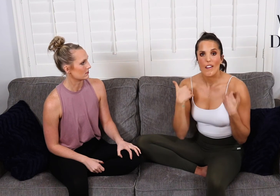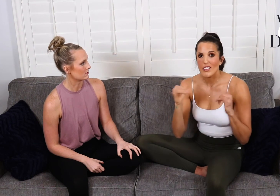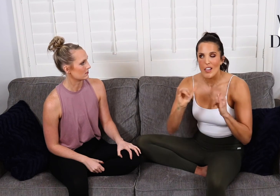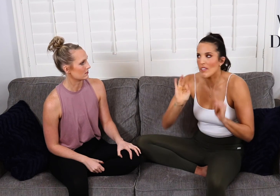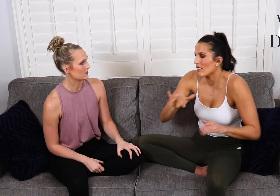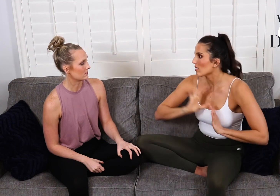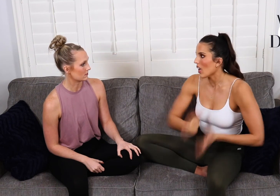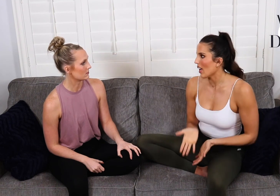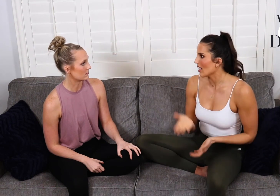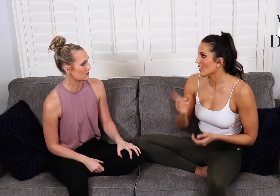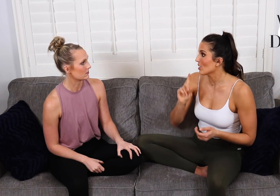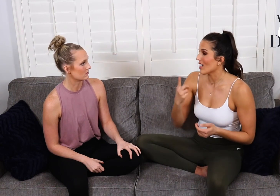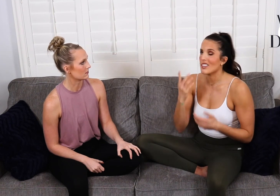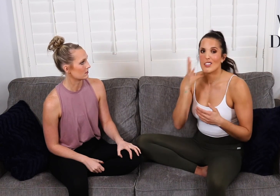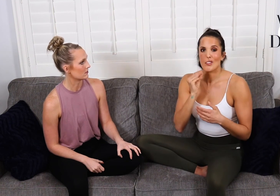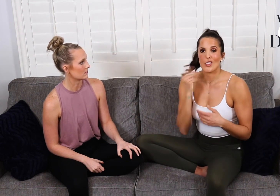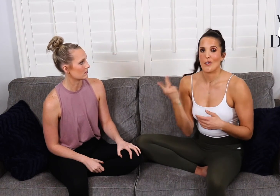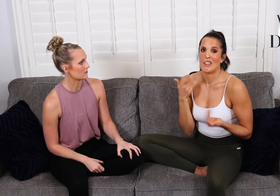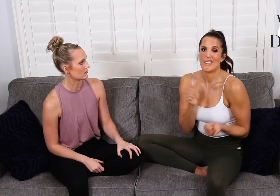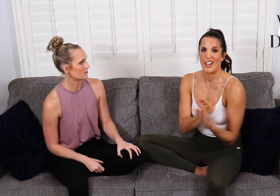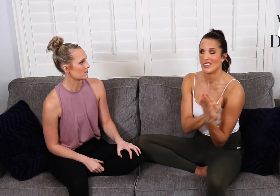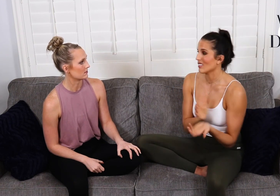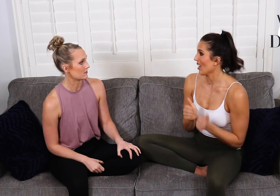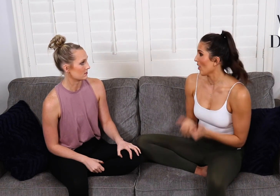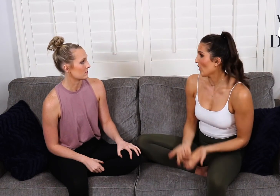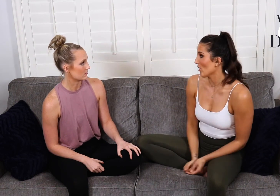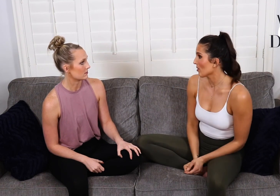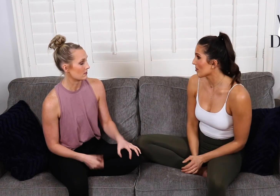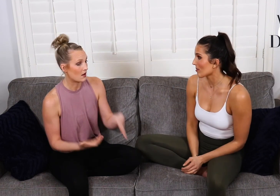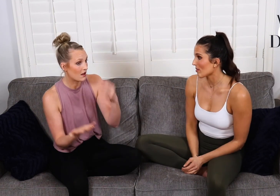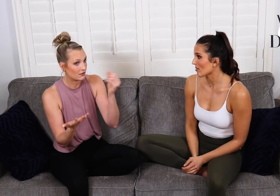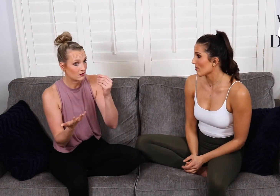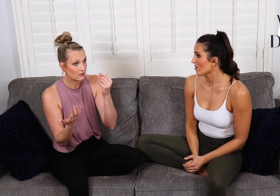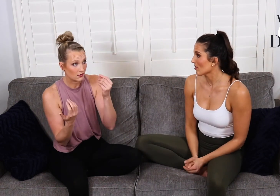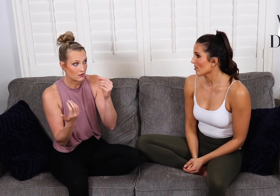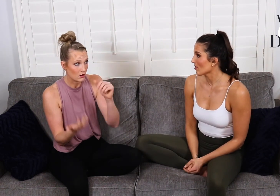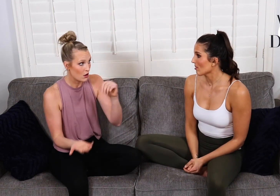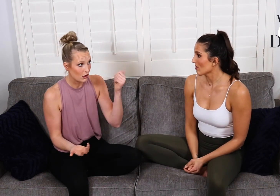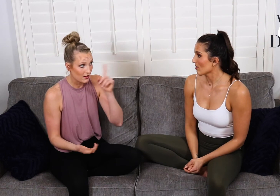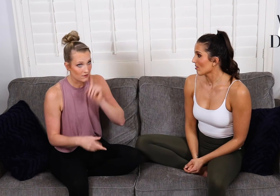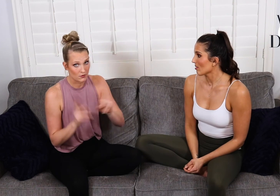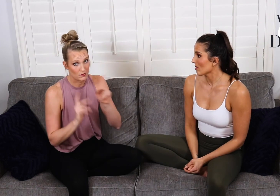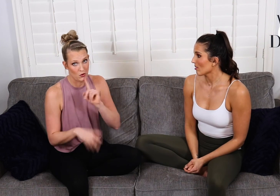different experiences. And that's fine. It's just the experiences we faced. - And other Deaf